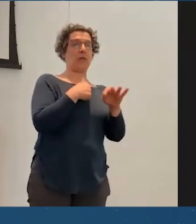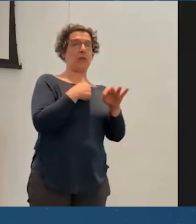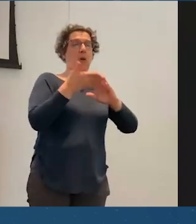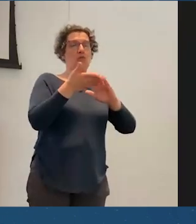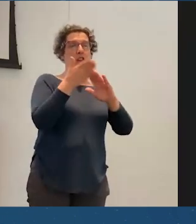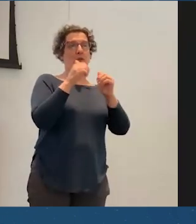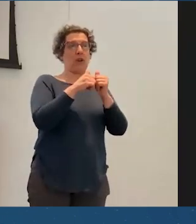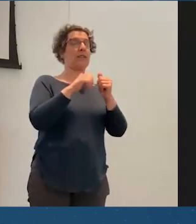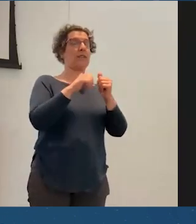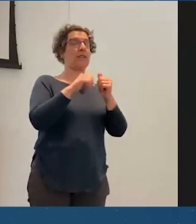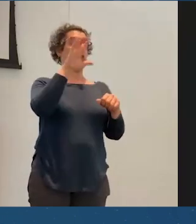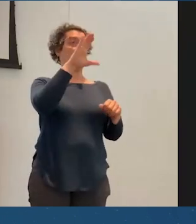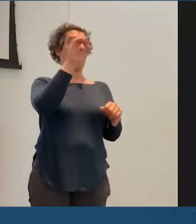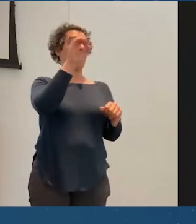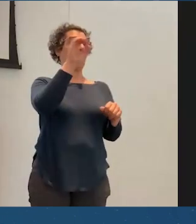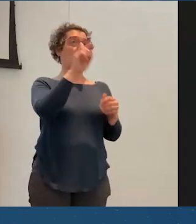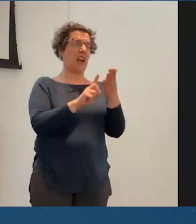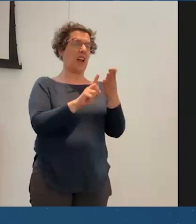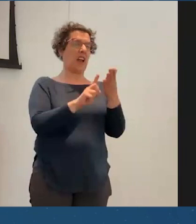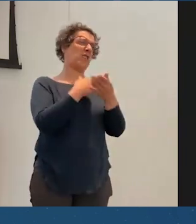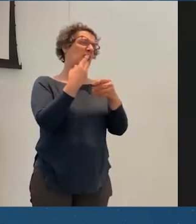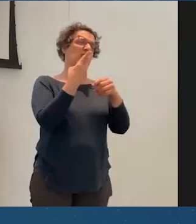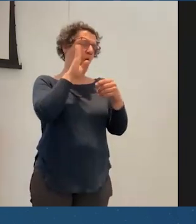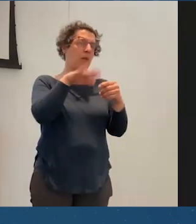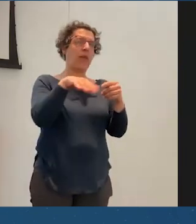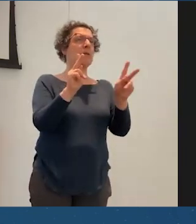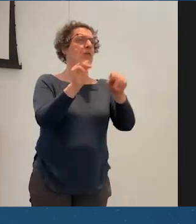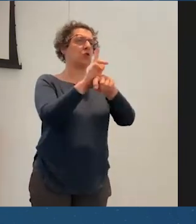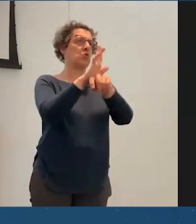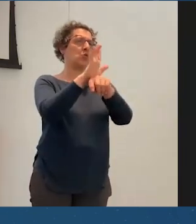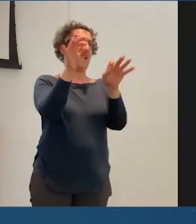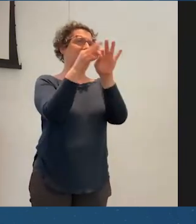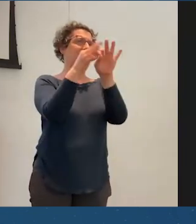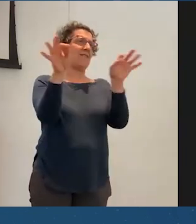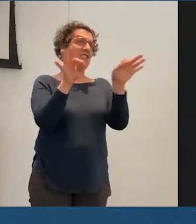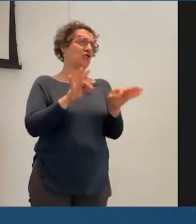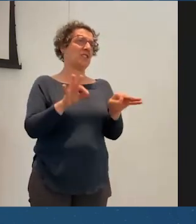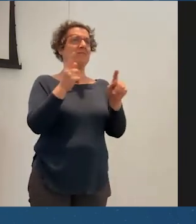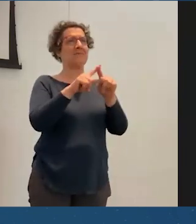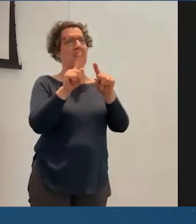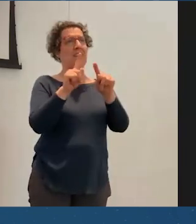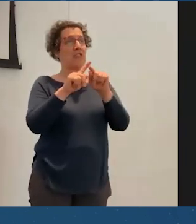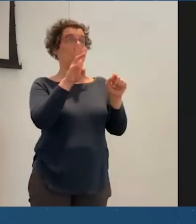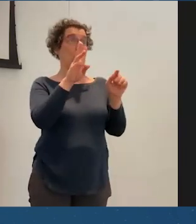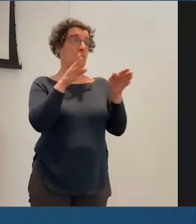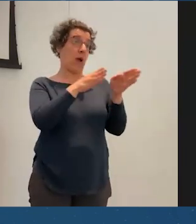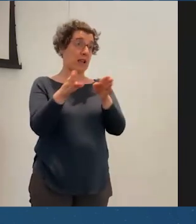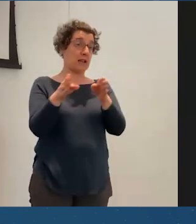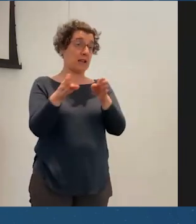I know that it can be used in many different ways, but really talking into why this is important.